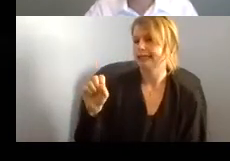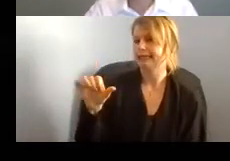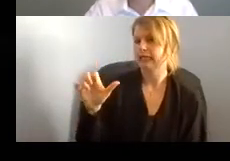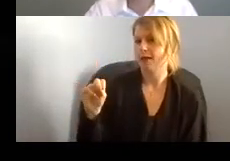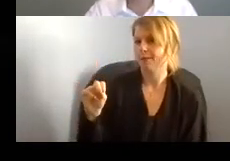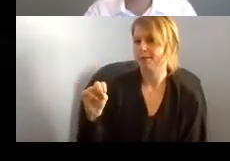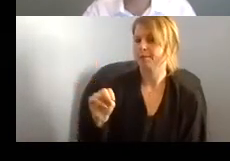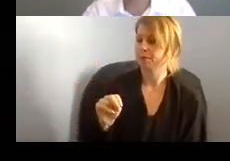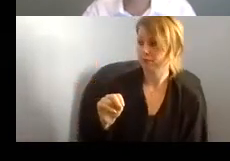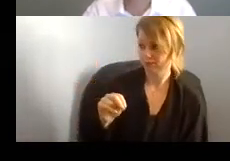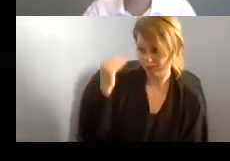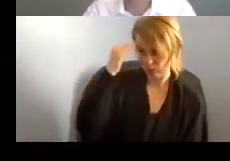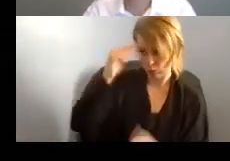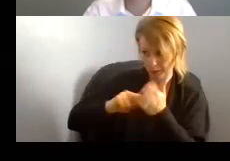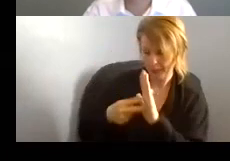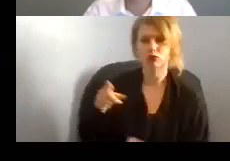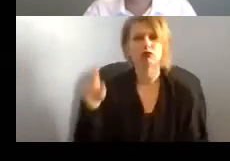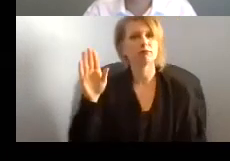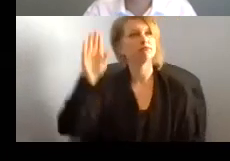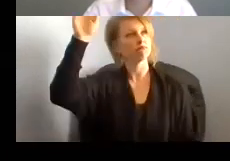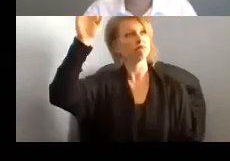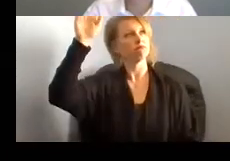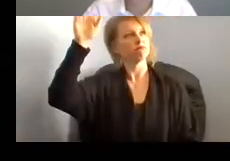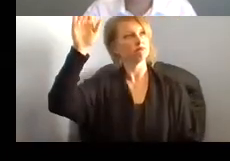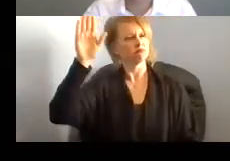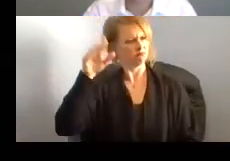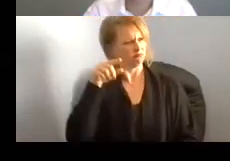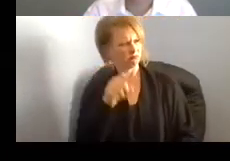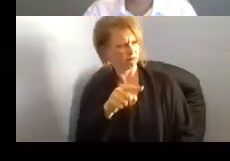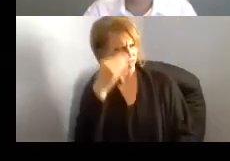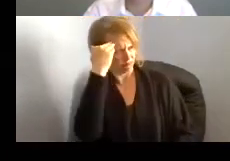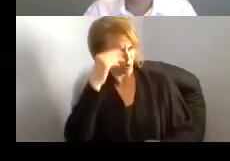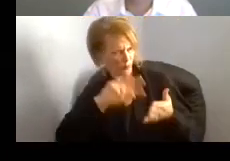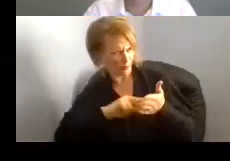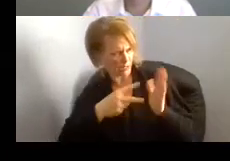described what an aneurysm was. And then the teacher asked her, you know, what can happen if you have an aneurysm.